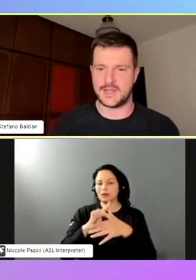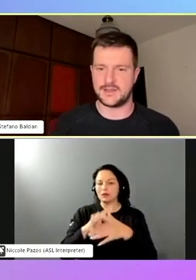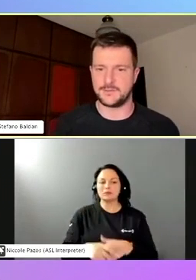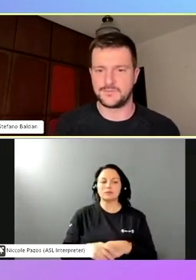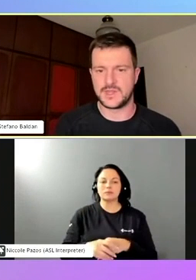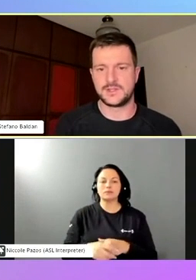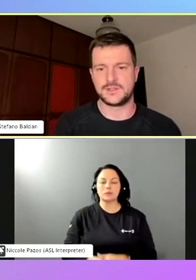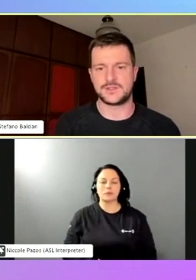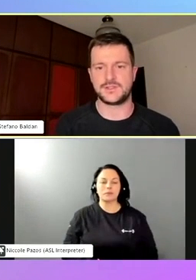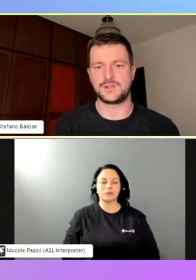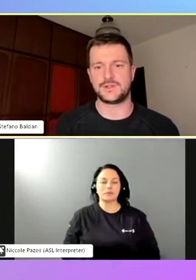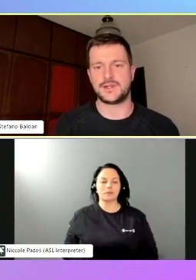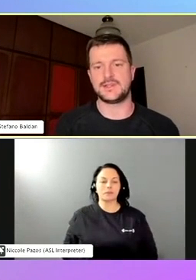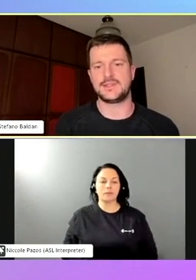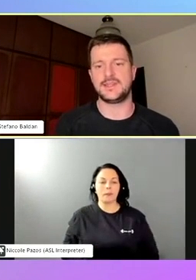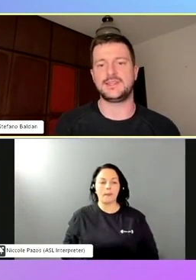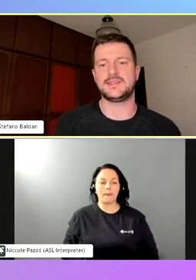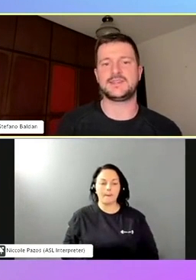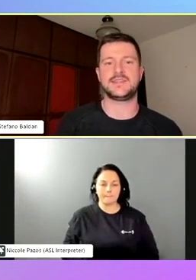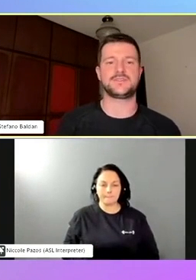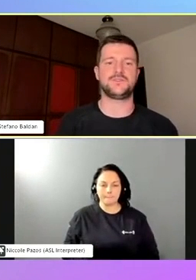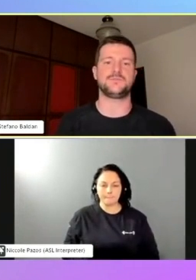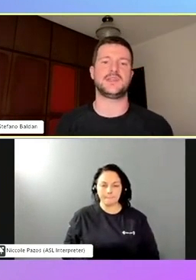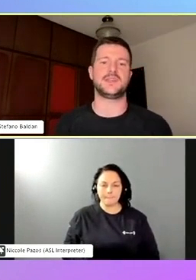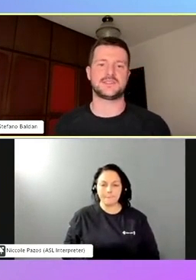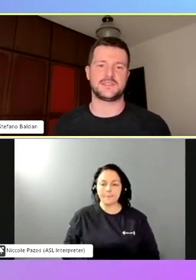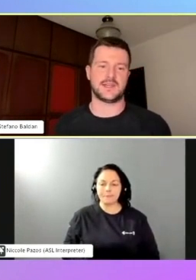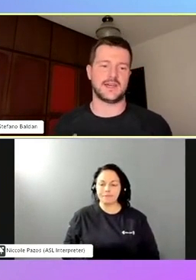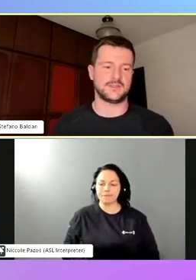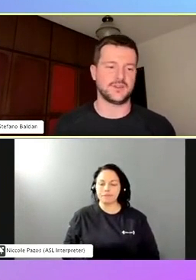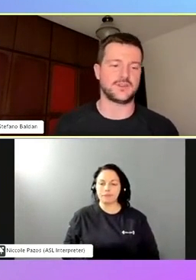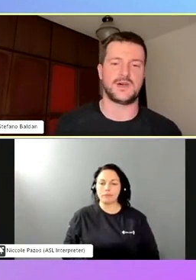is that the most intuitive way for to arrange this widgets